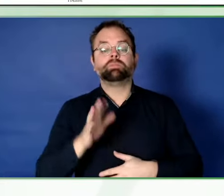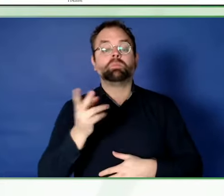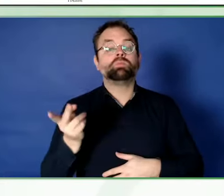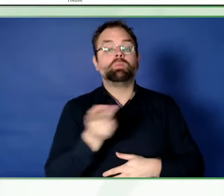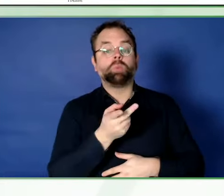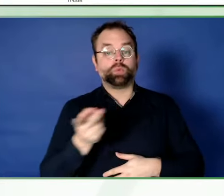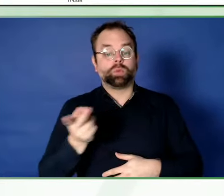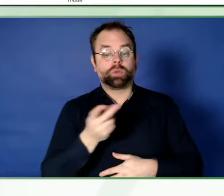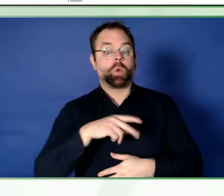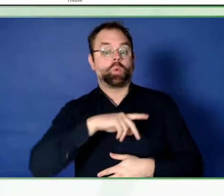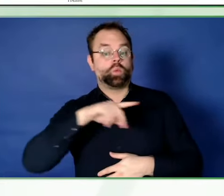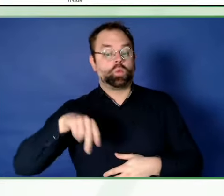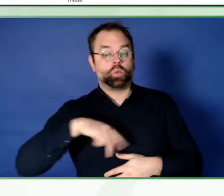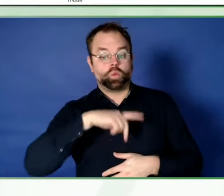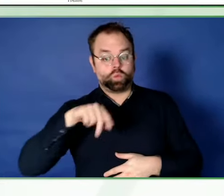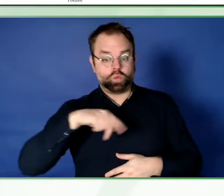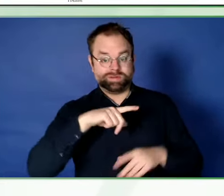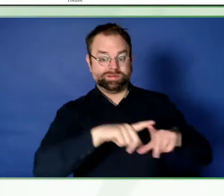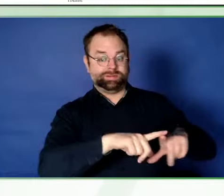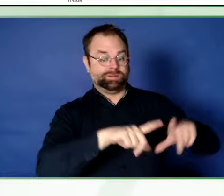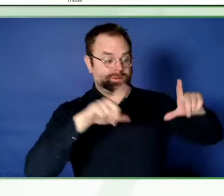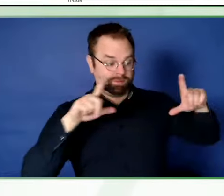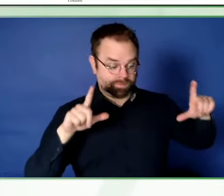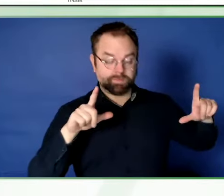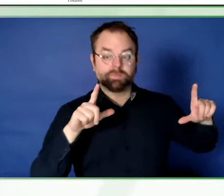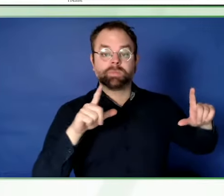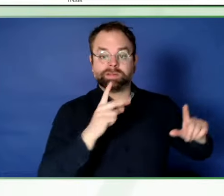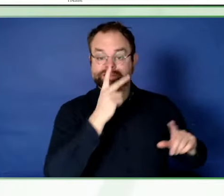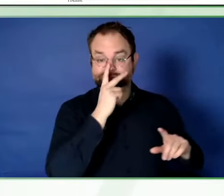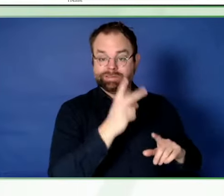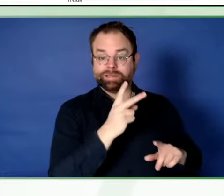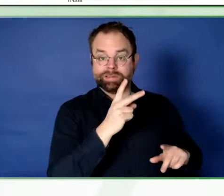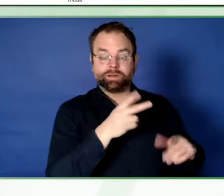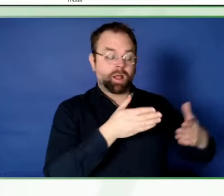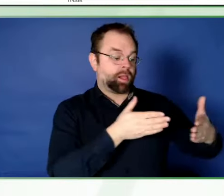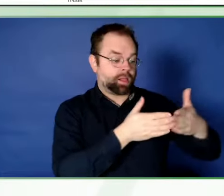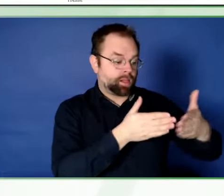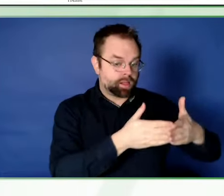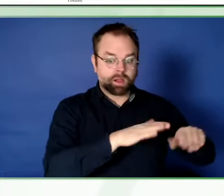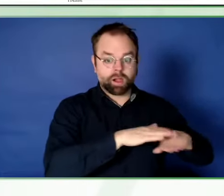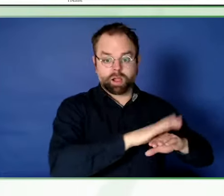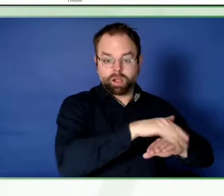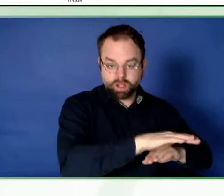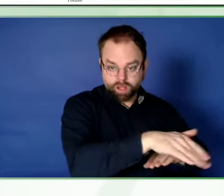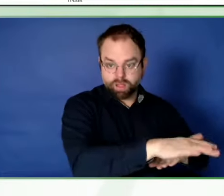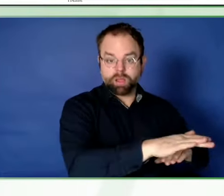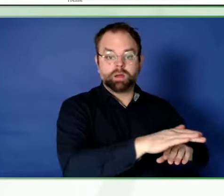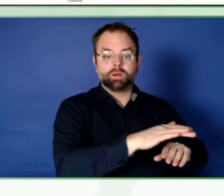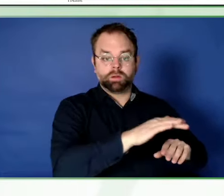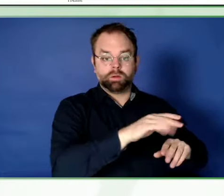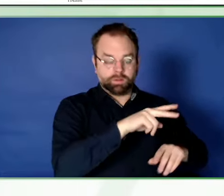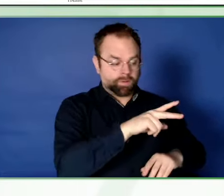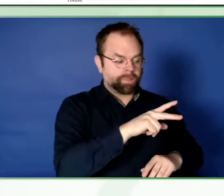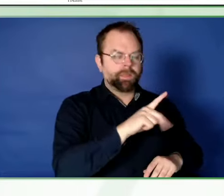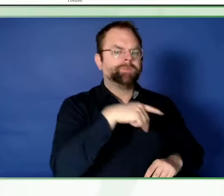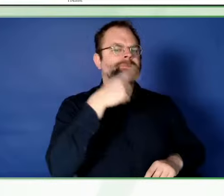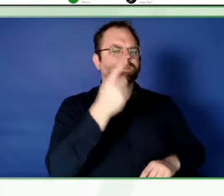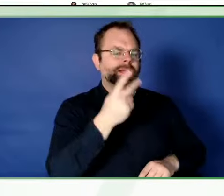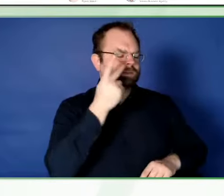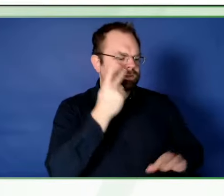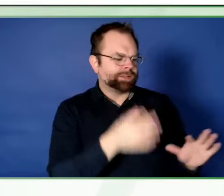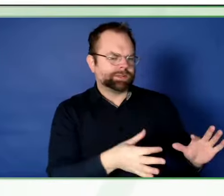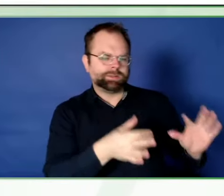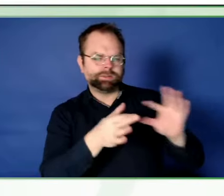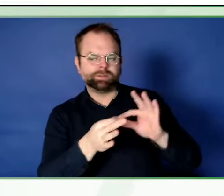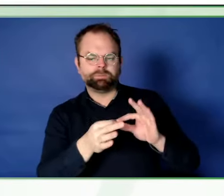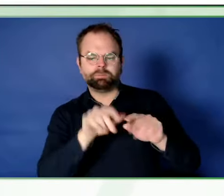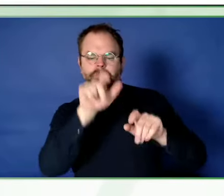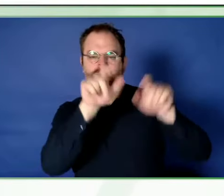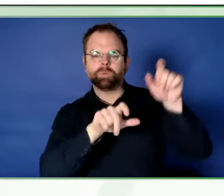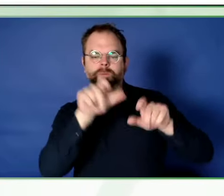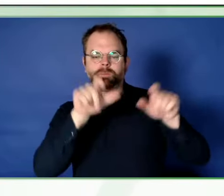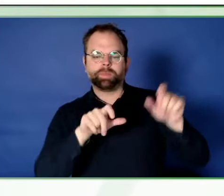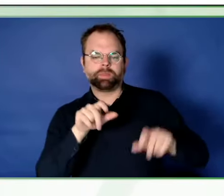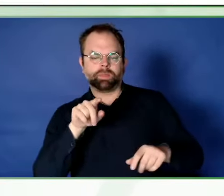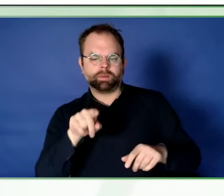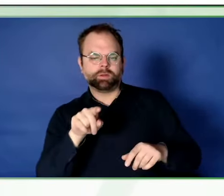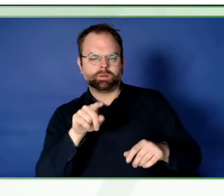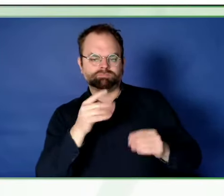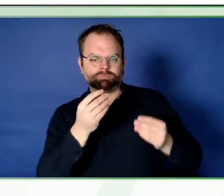for example planning next years, the implementation of accessibility.